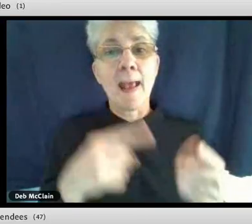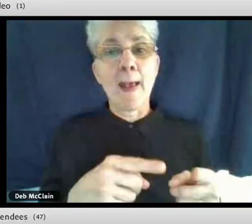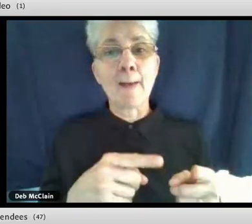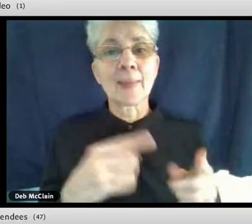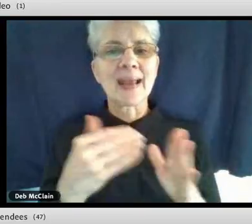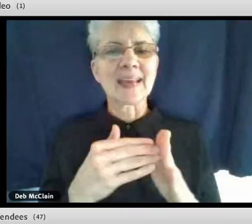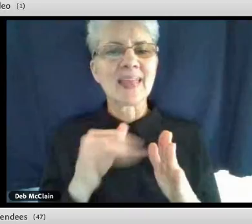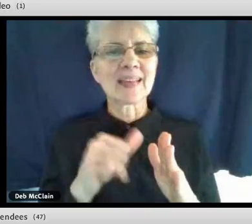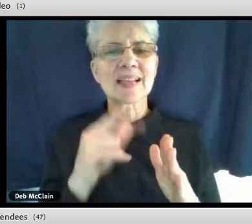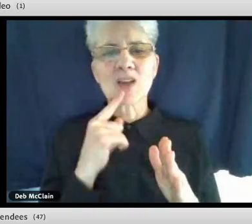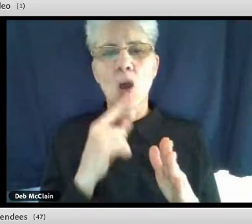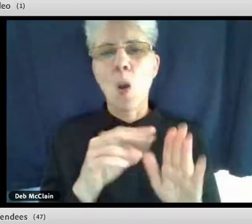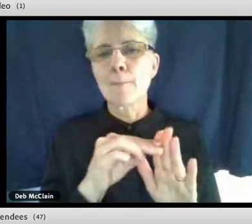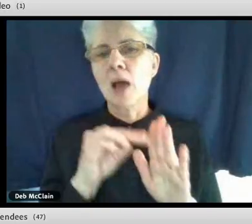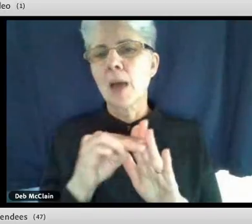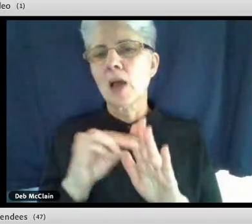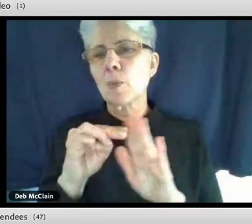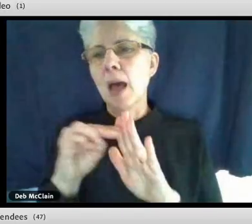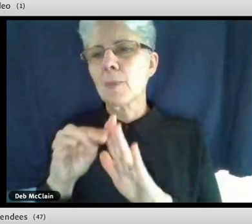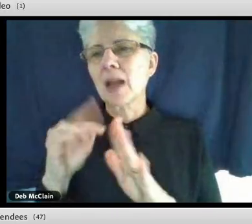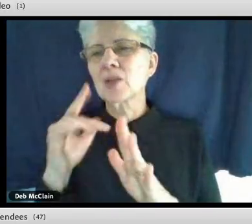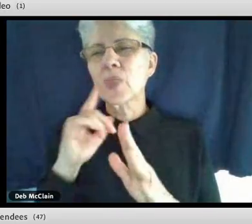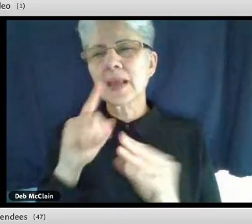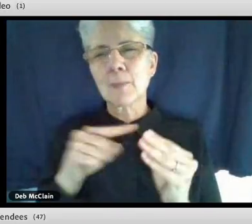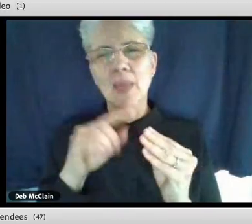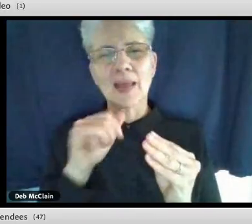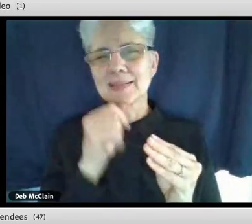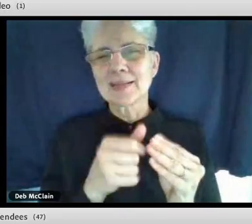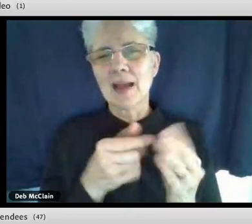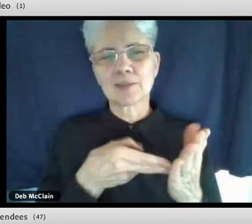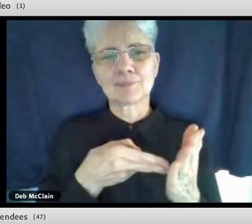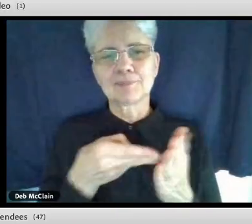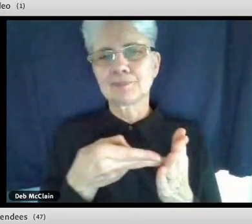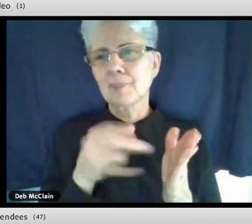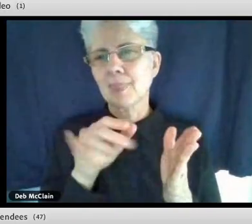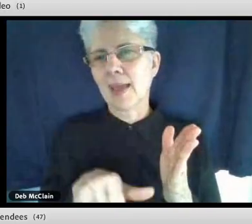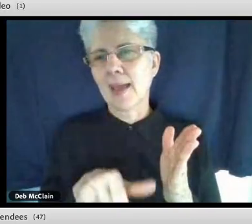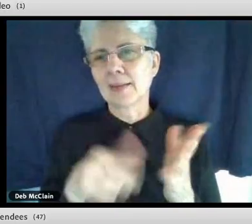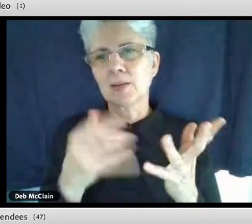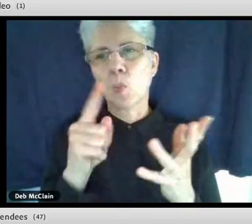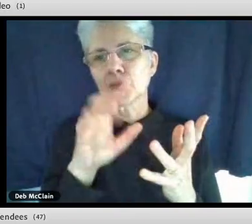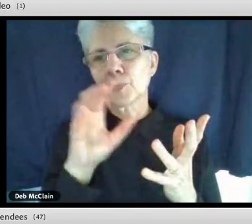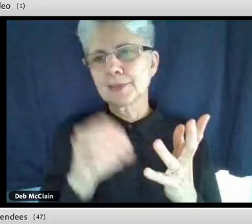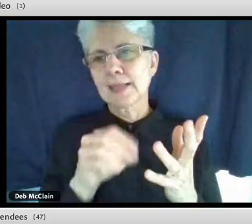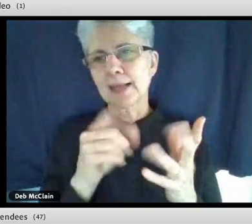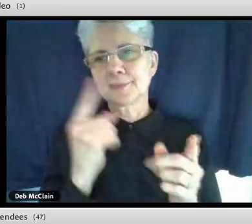Again, this is all modeling, so think about that. It's not necessarily 100 percent accurate.